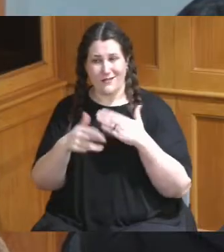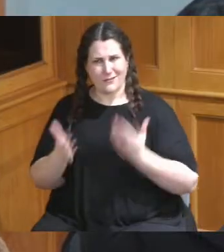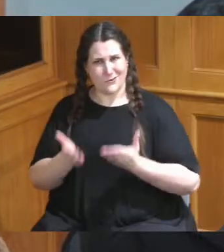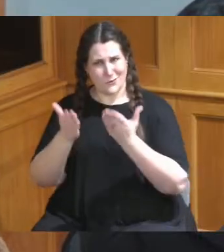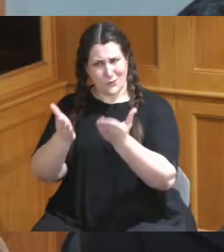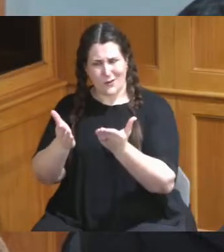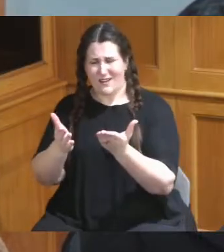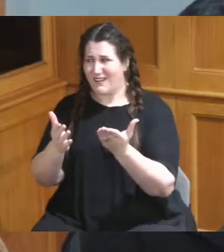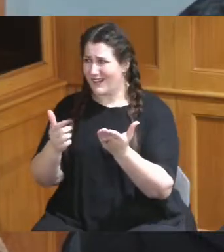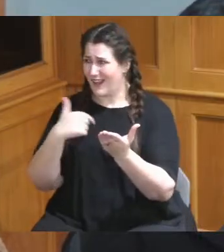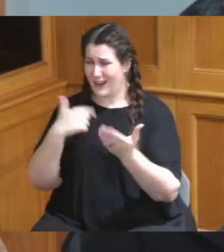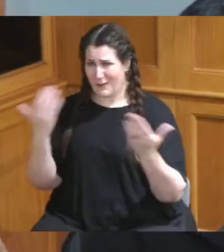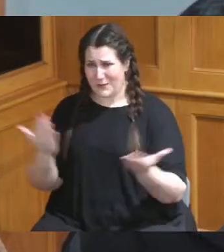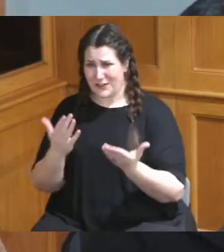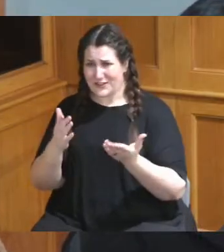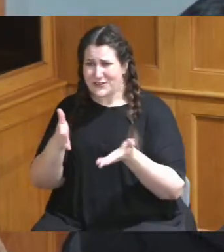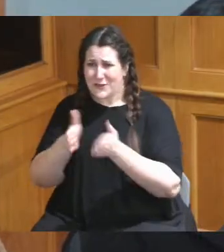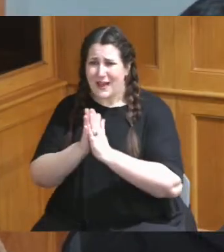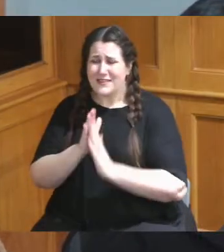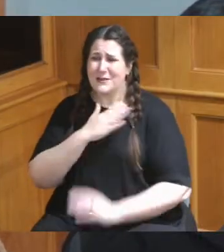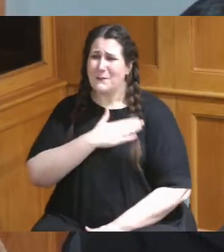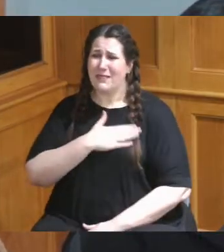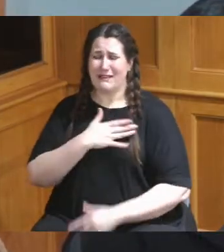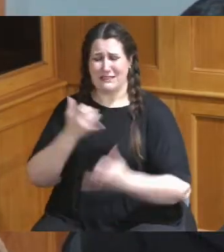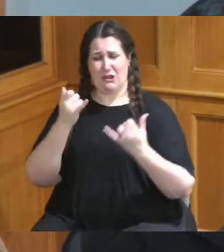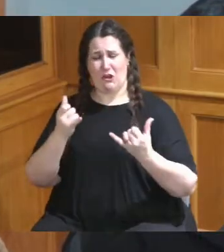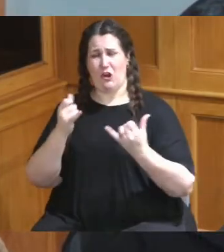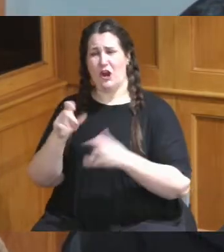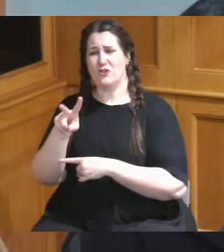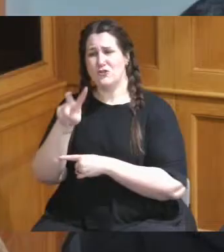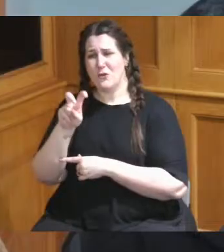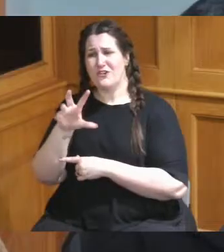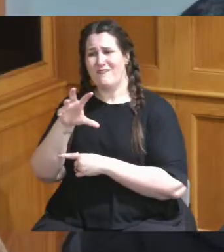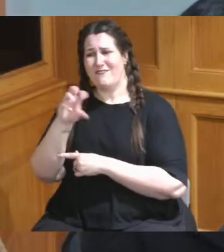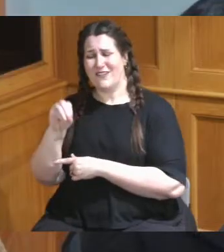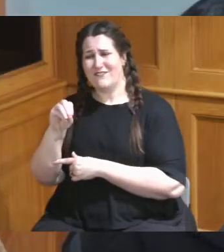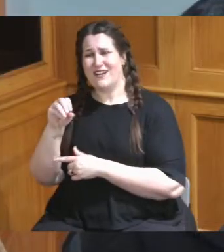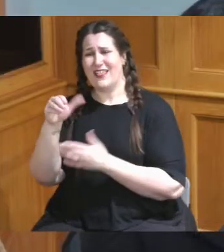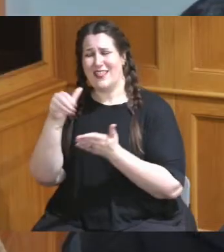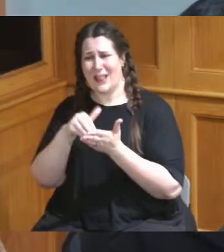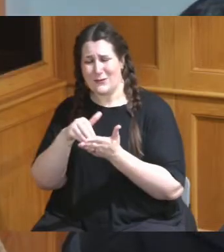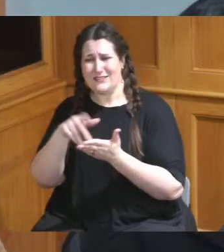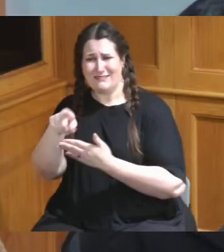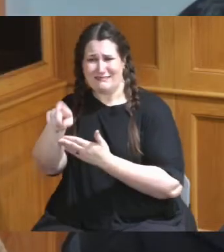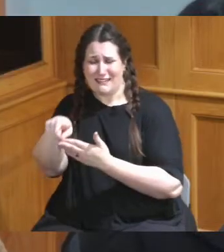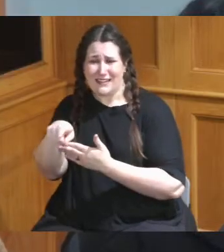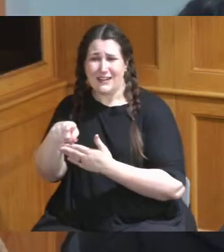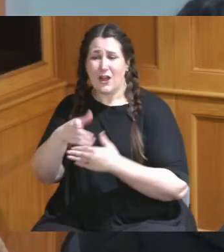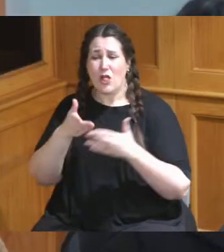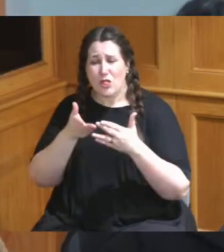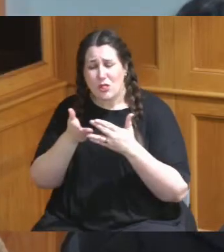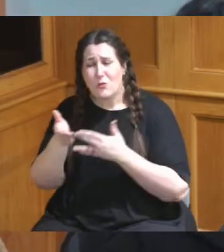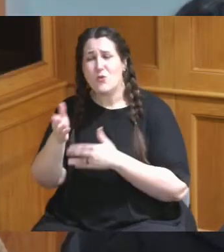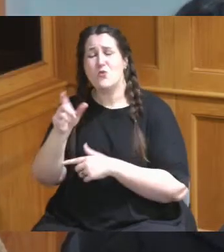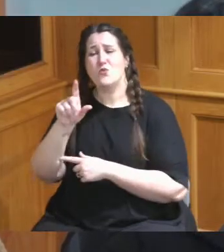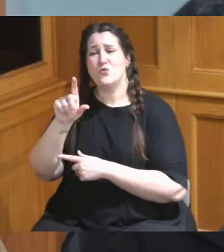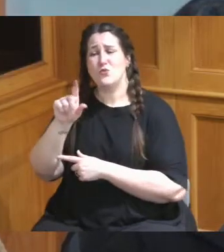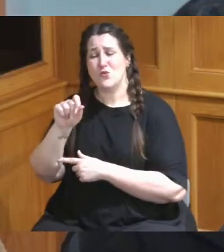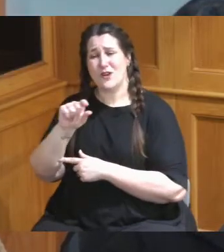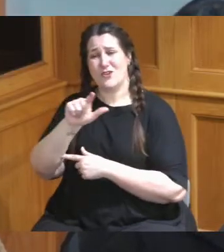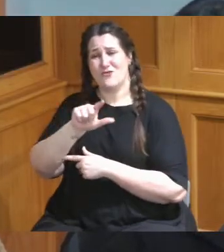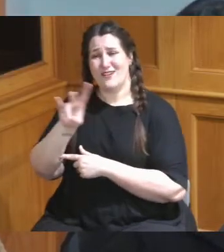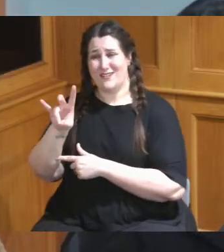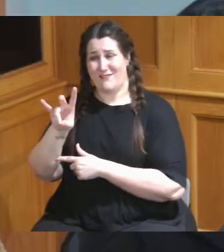ask that you keep funding at the current level of $250,000 through 2027. In 2025, we reached